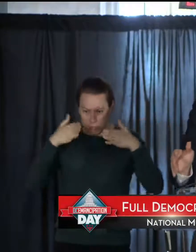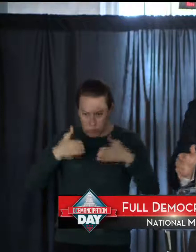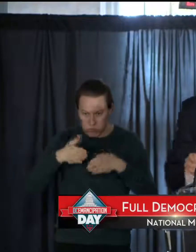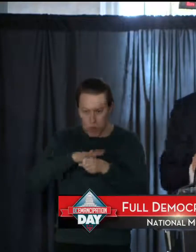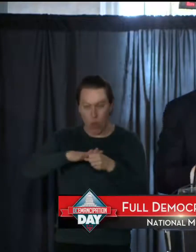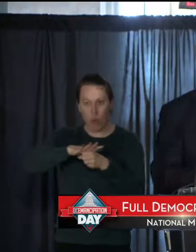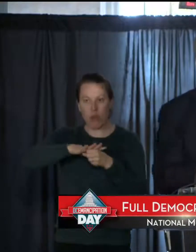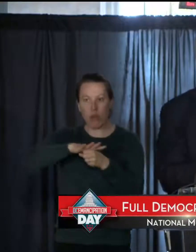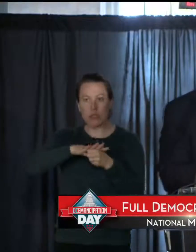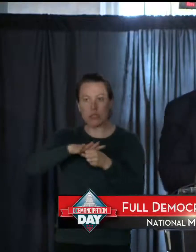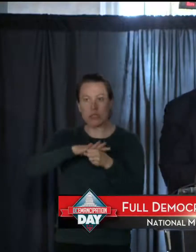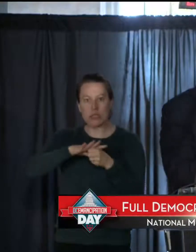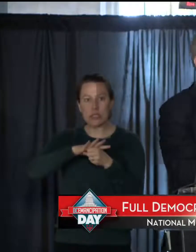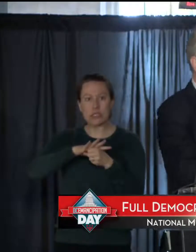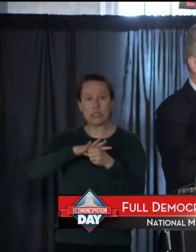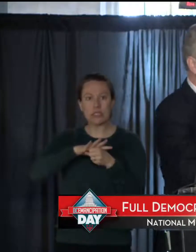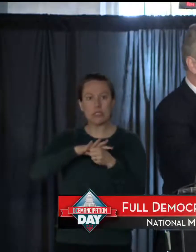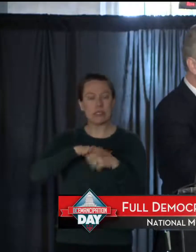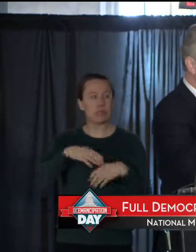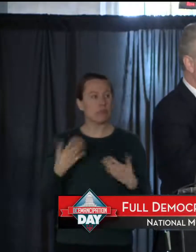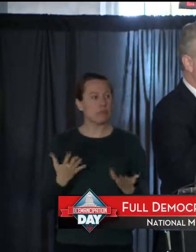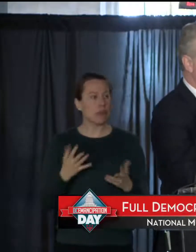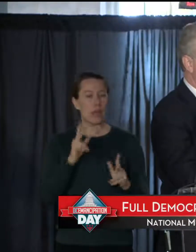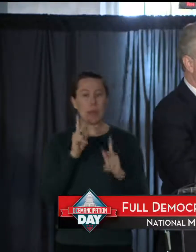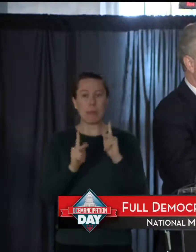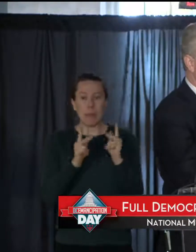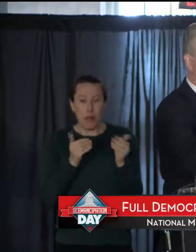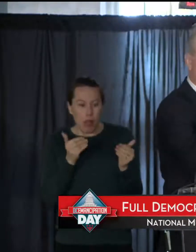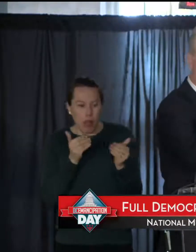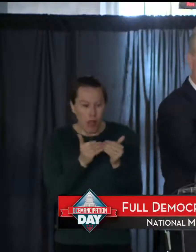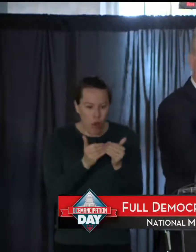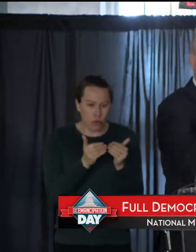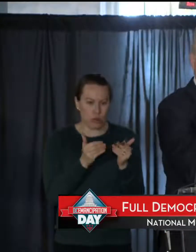YOU KNOW THE PEOPLE CLOSEST TO THE VOTERS, THE REPRESENTATIVES